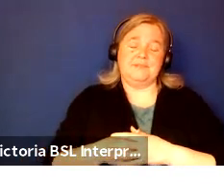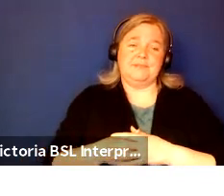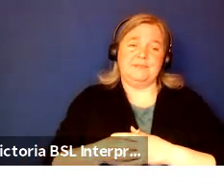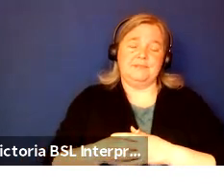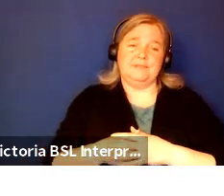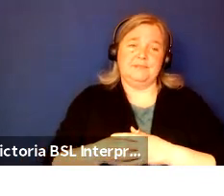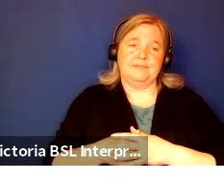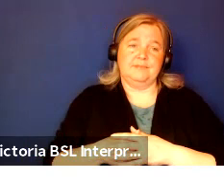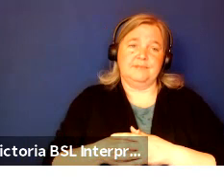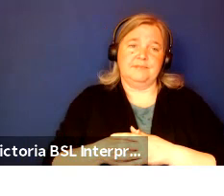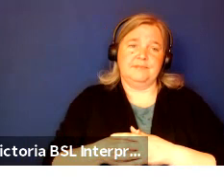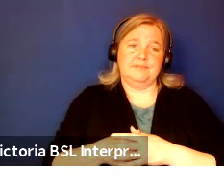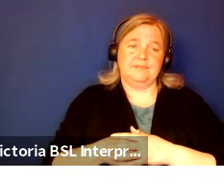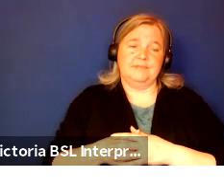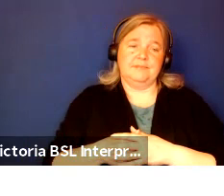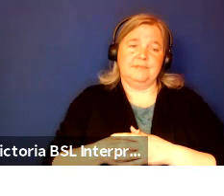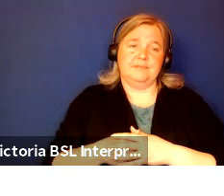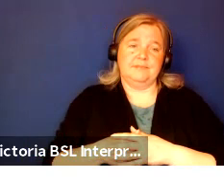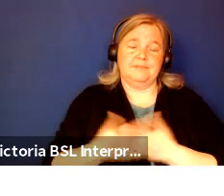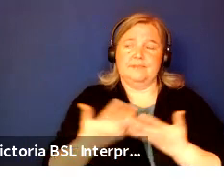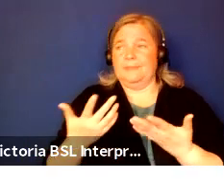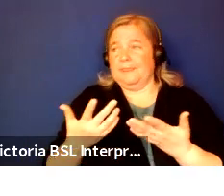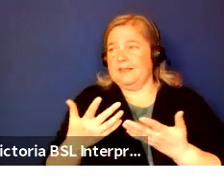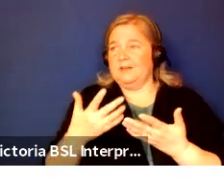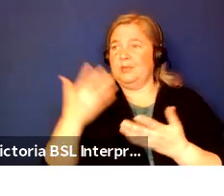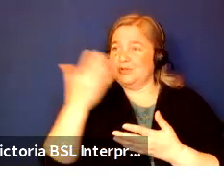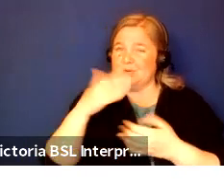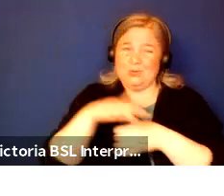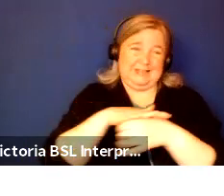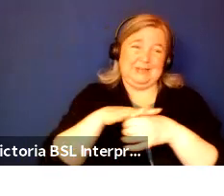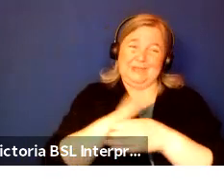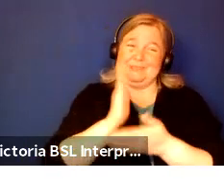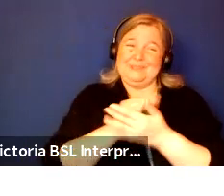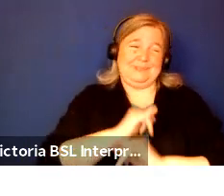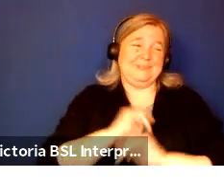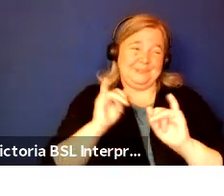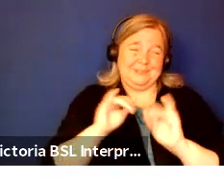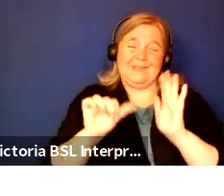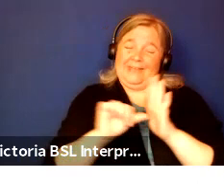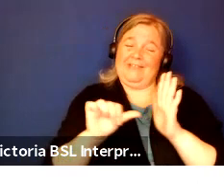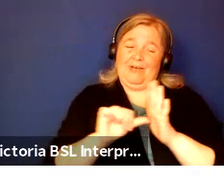hard and you know, it's very hard about the schooling and others. Locked down